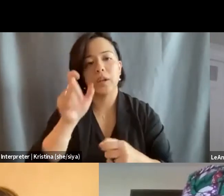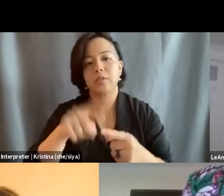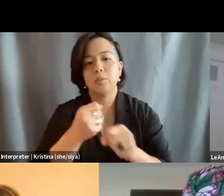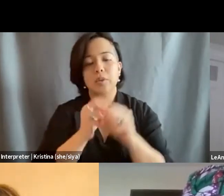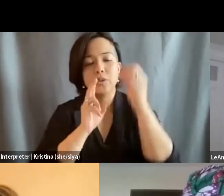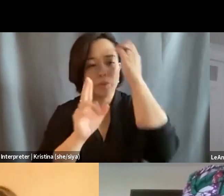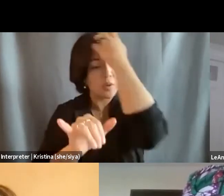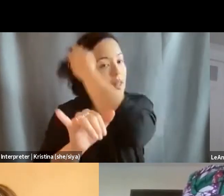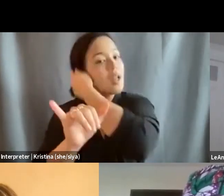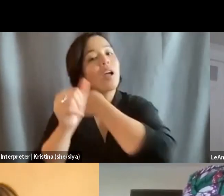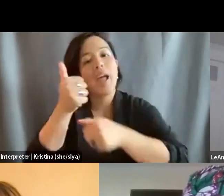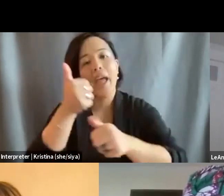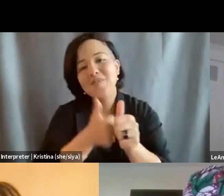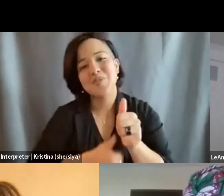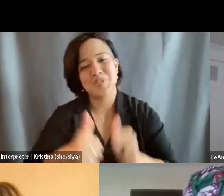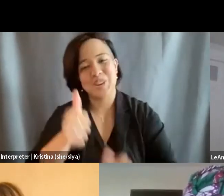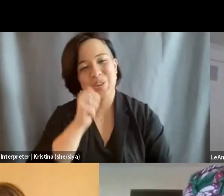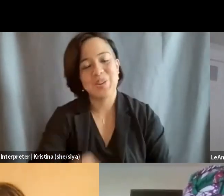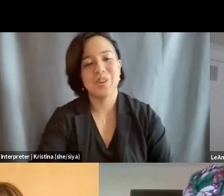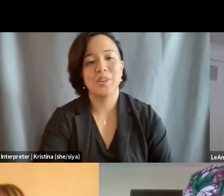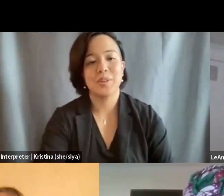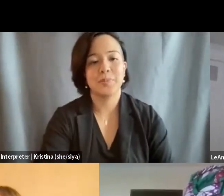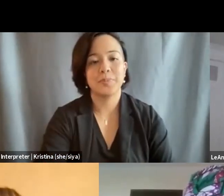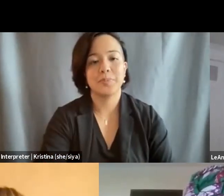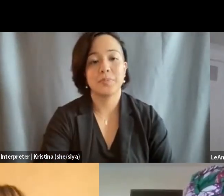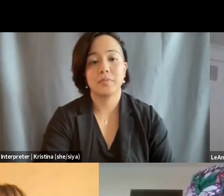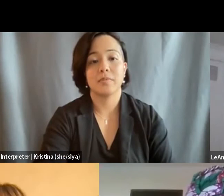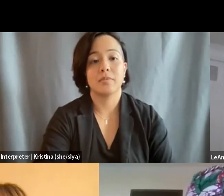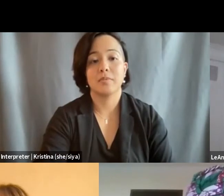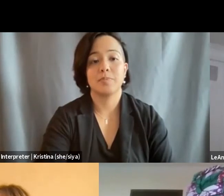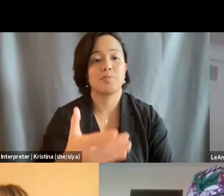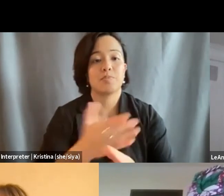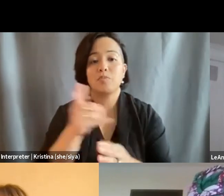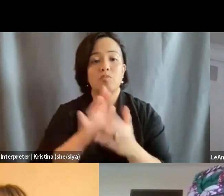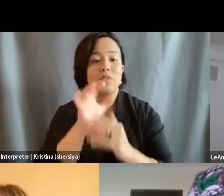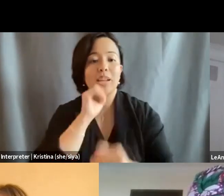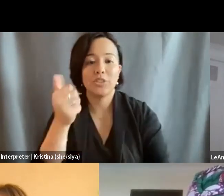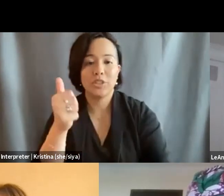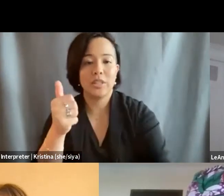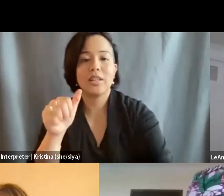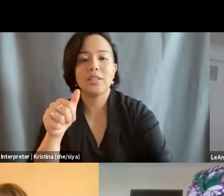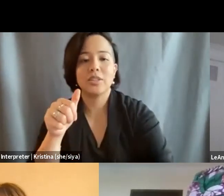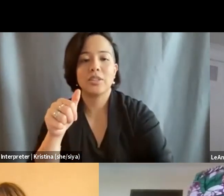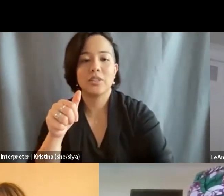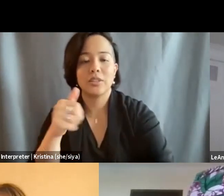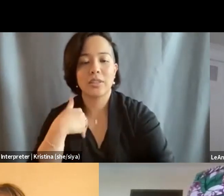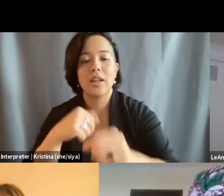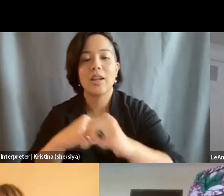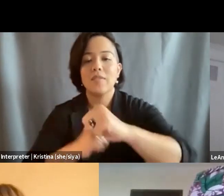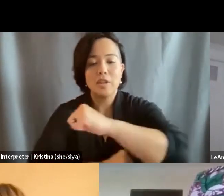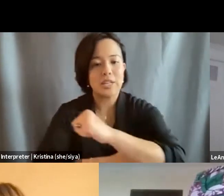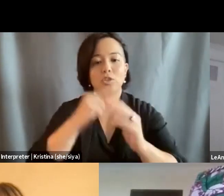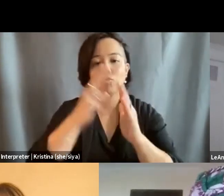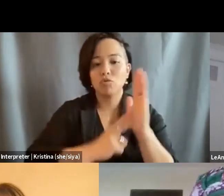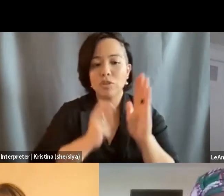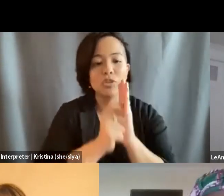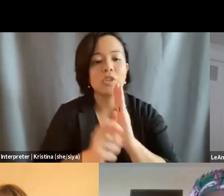numeracy, because we've got loads of evidence to show that